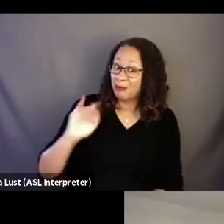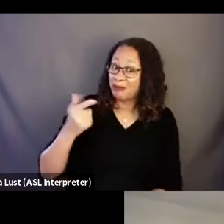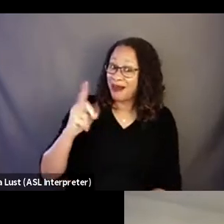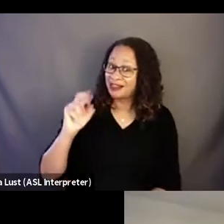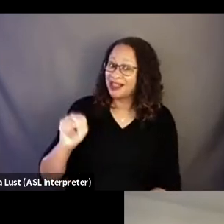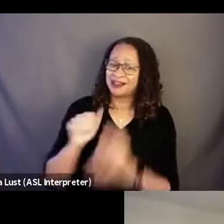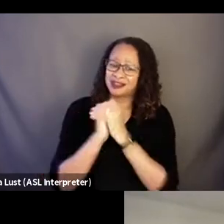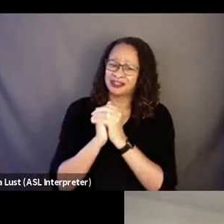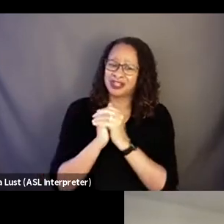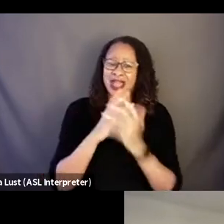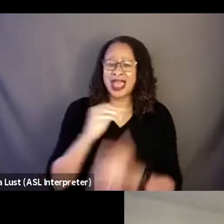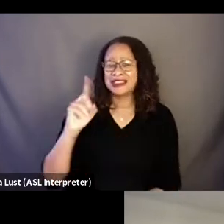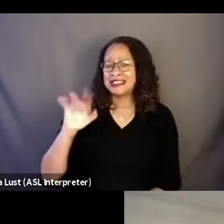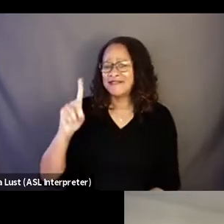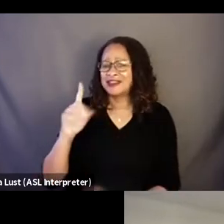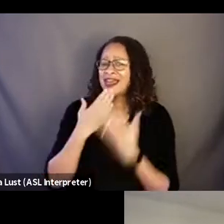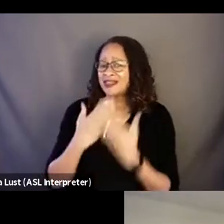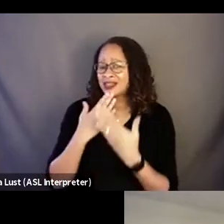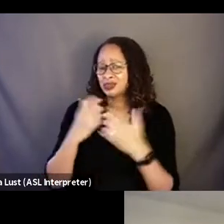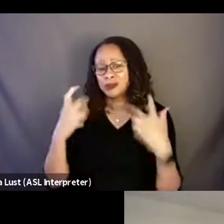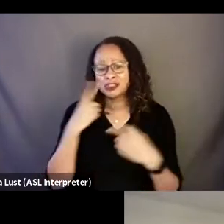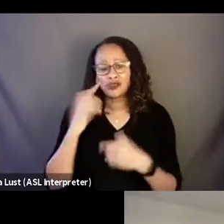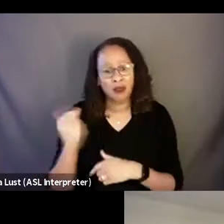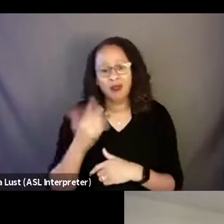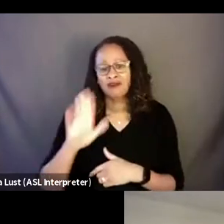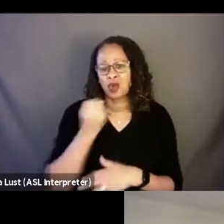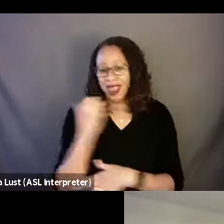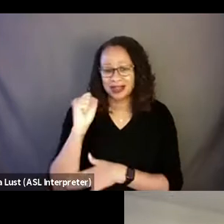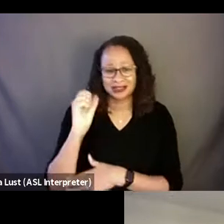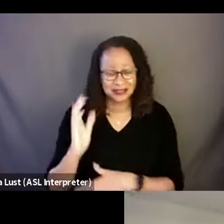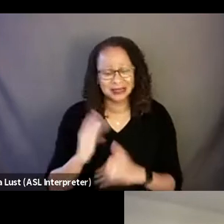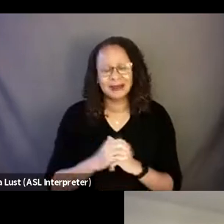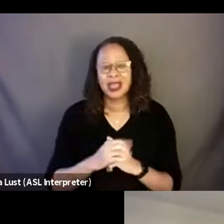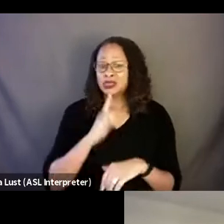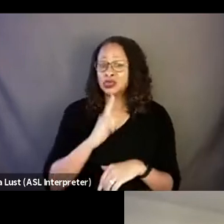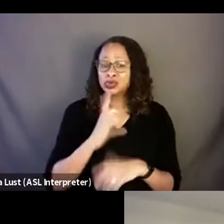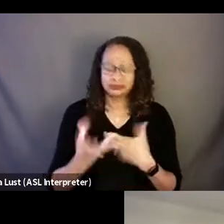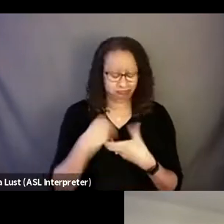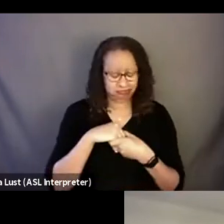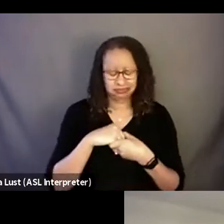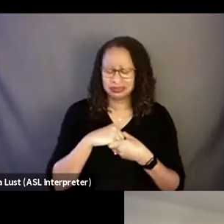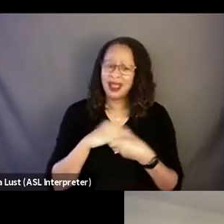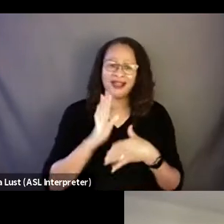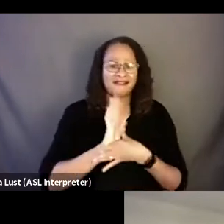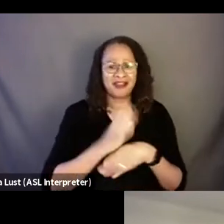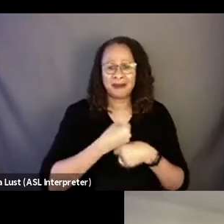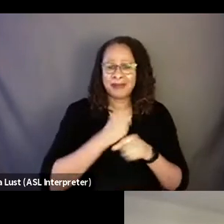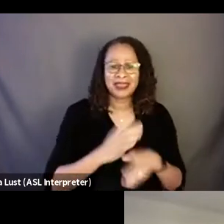And David, thank you so much for all of your activism. You truly embody filmmaking as activism